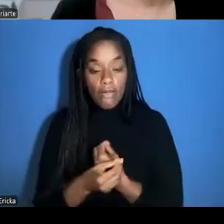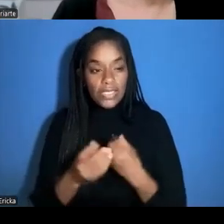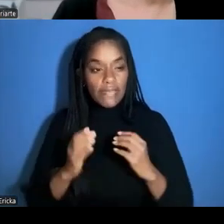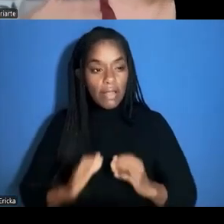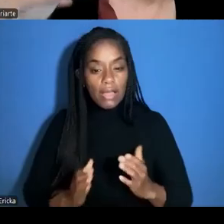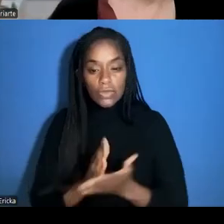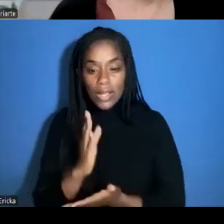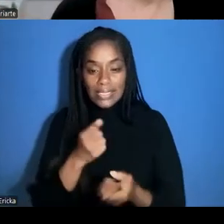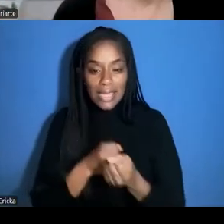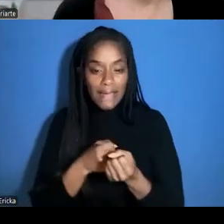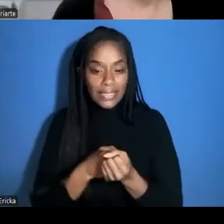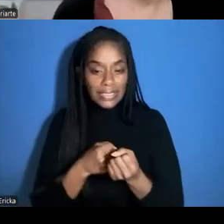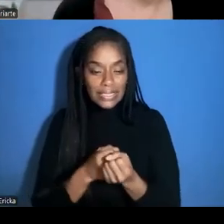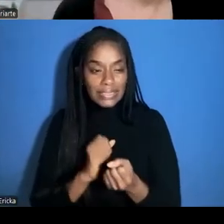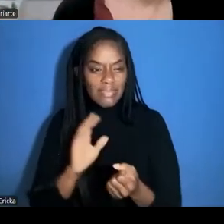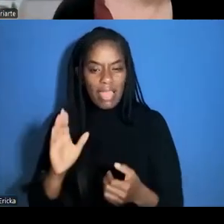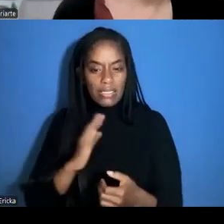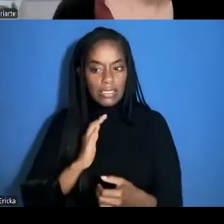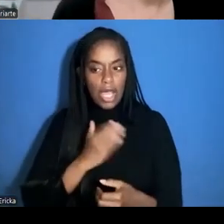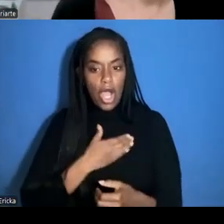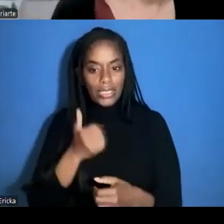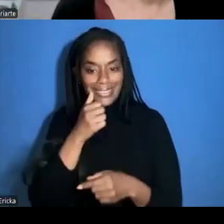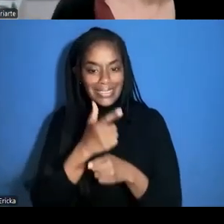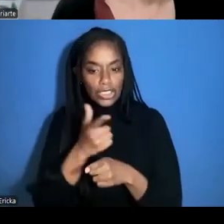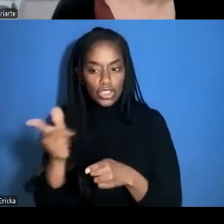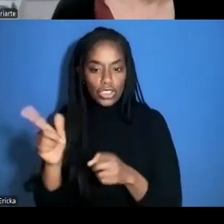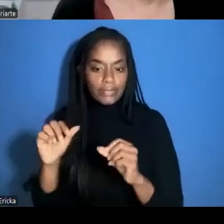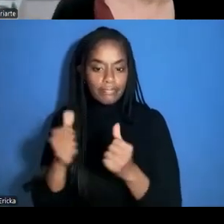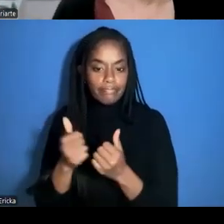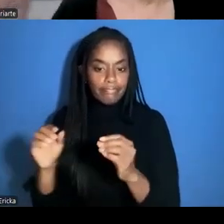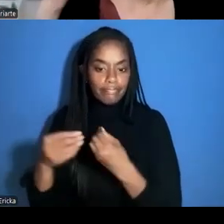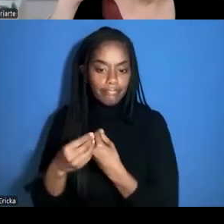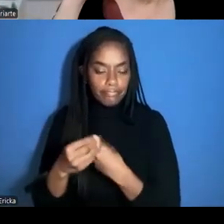Advocacy is our a sister organization. They,